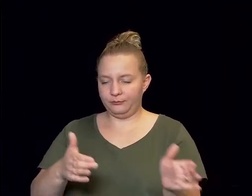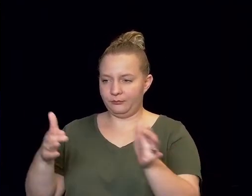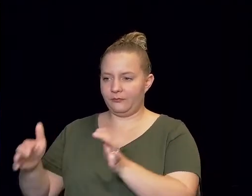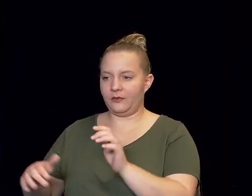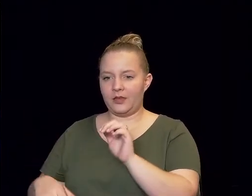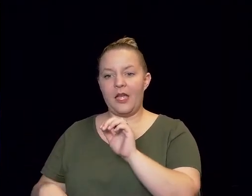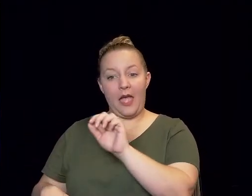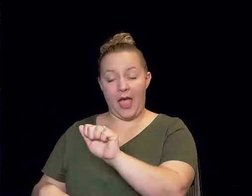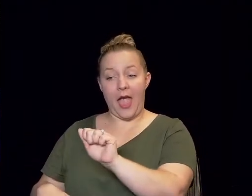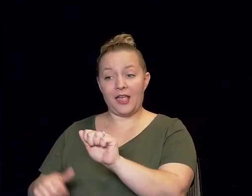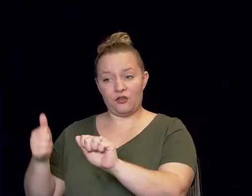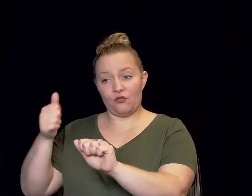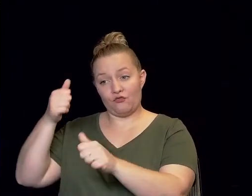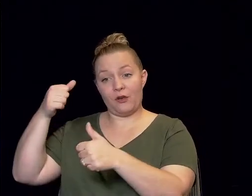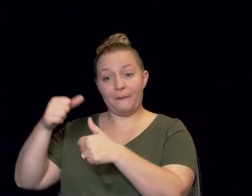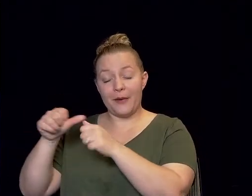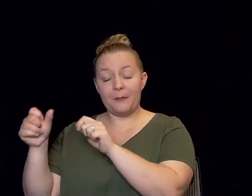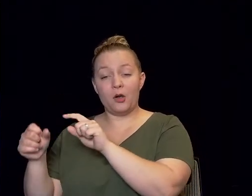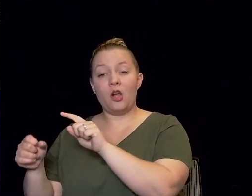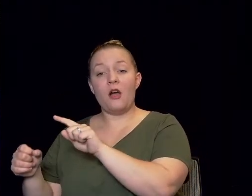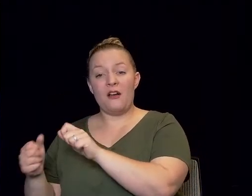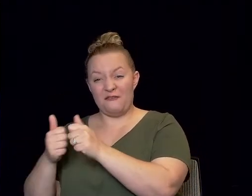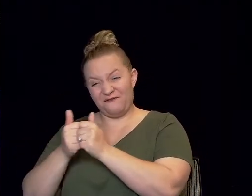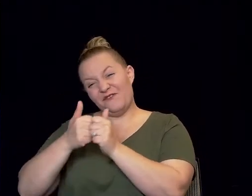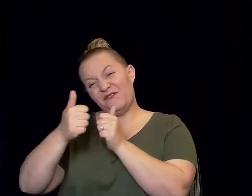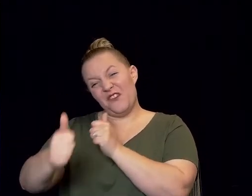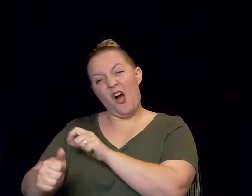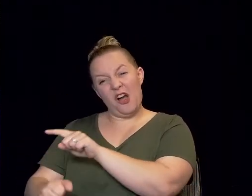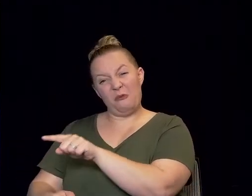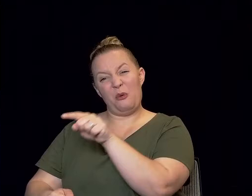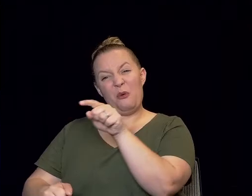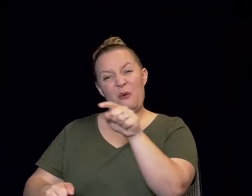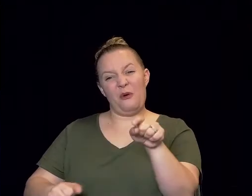a, remember you have to distribute to the far left term first like you're reading a book.